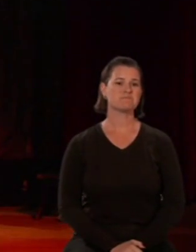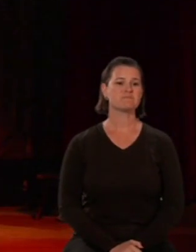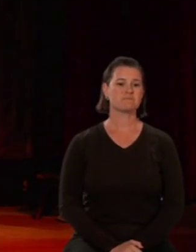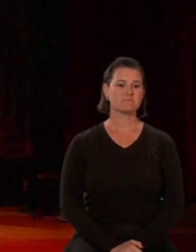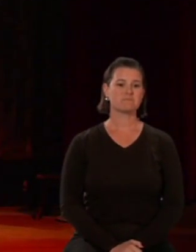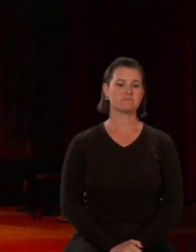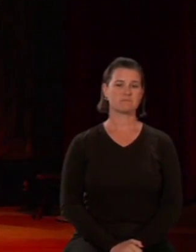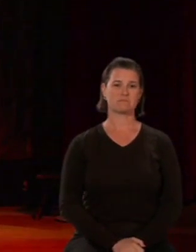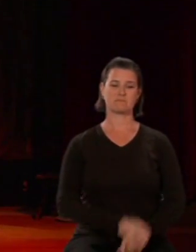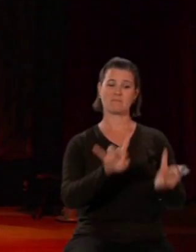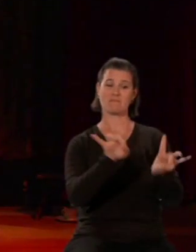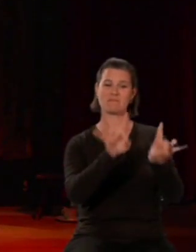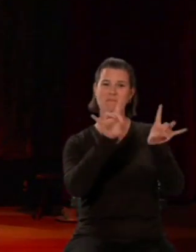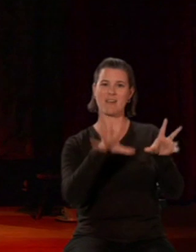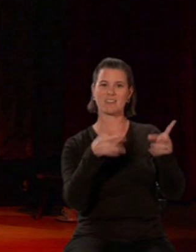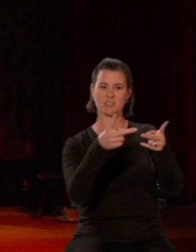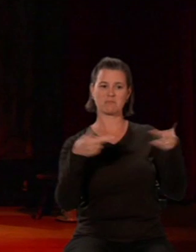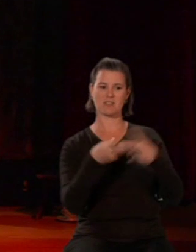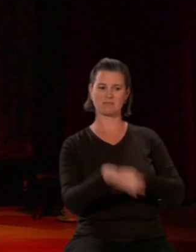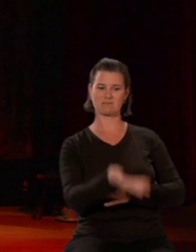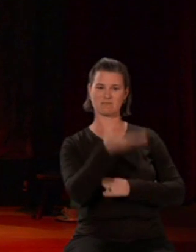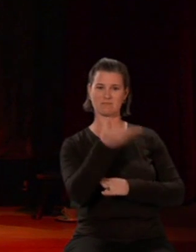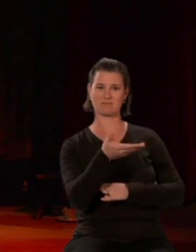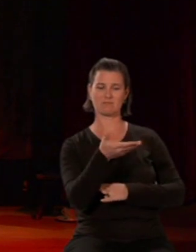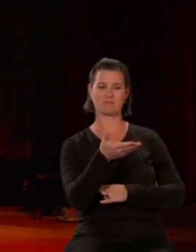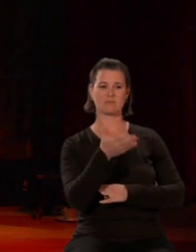Oh it's a magical place, the quietest spot on earth.